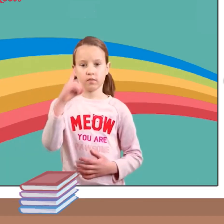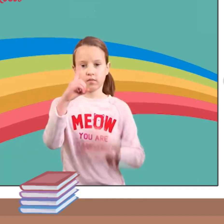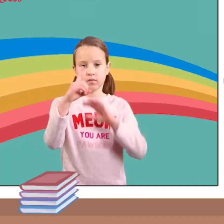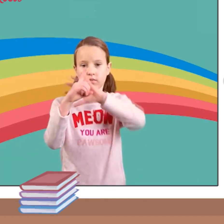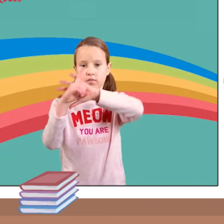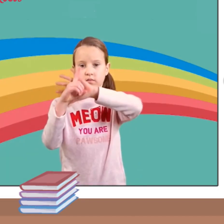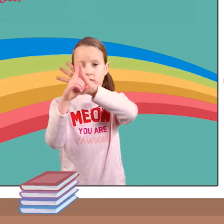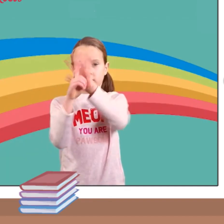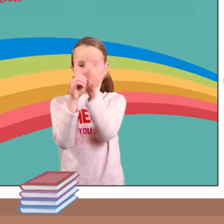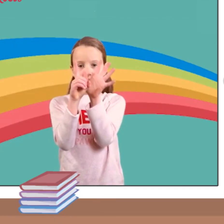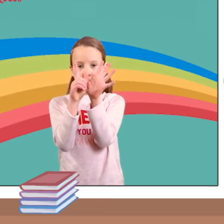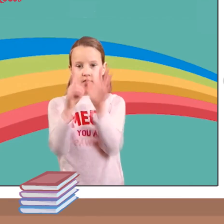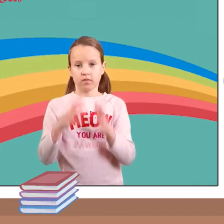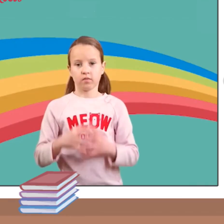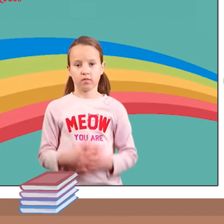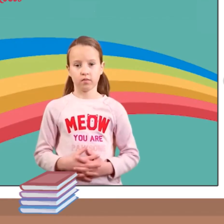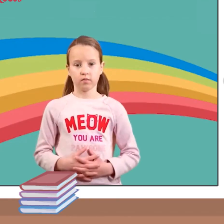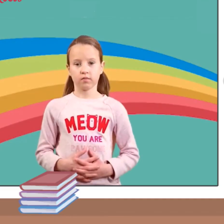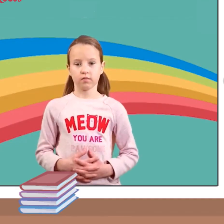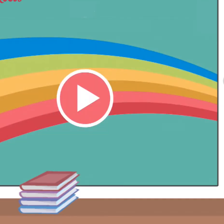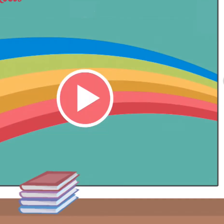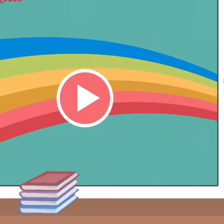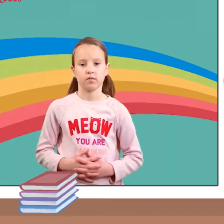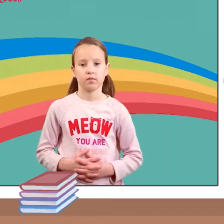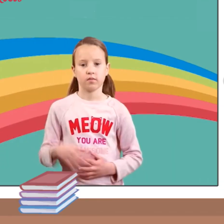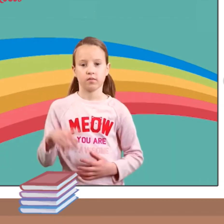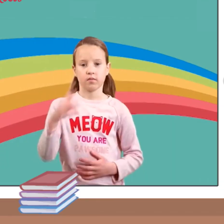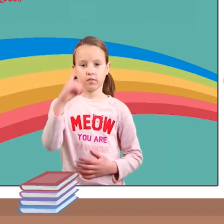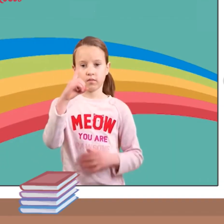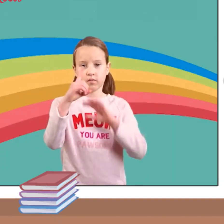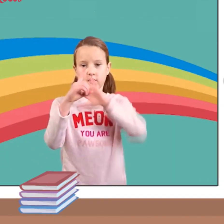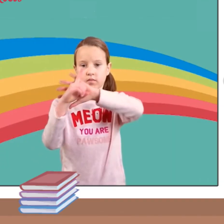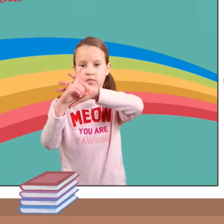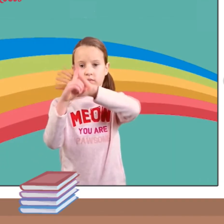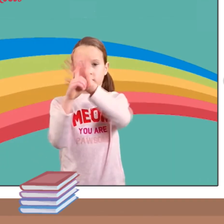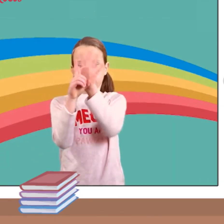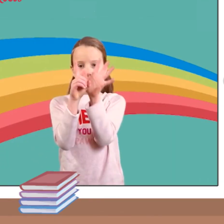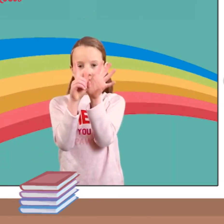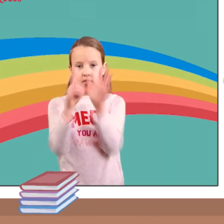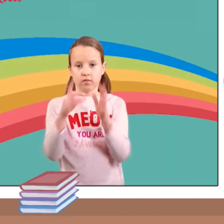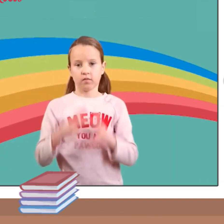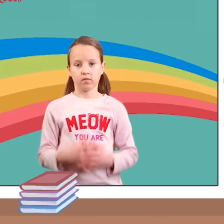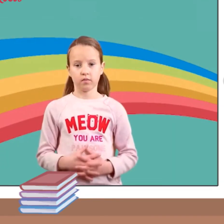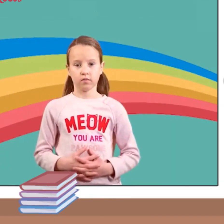Peacock